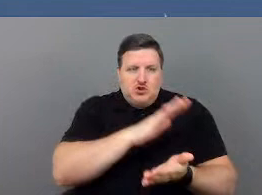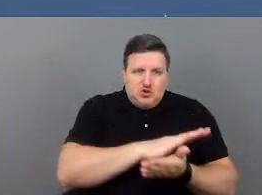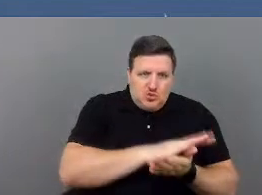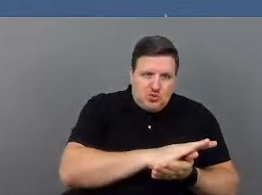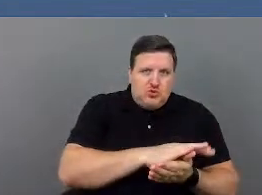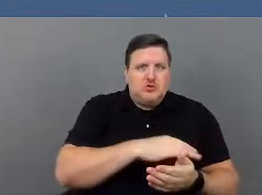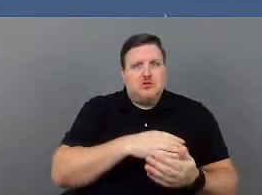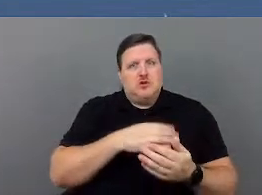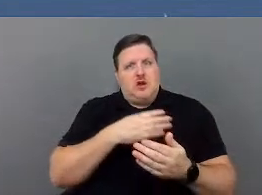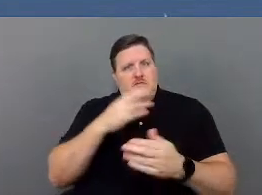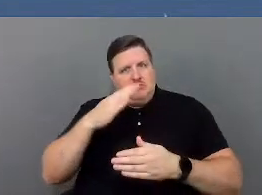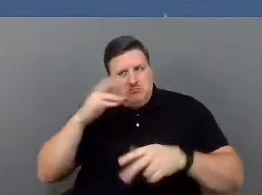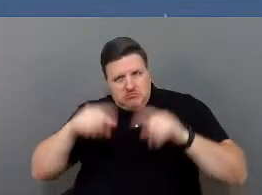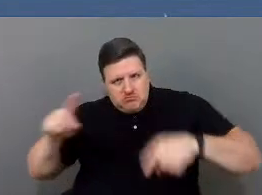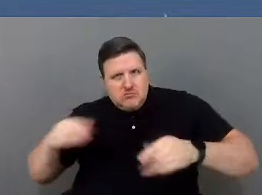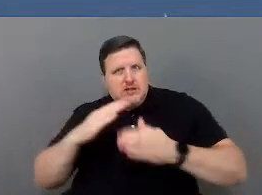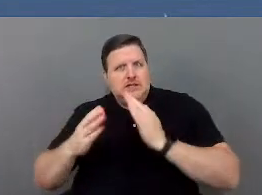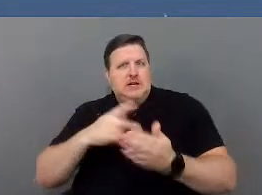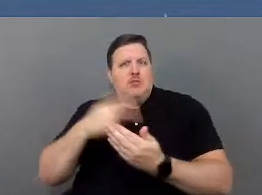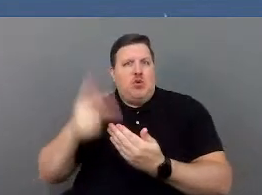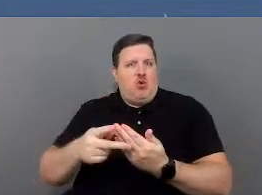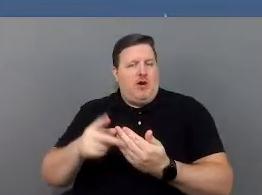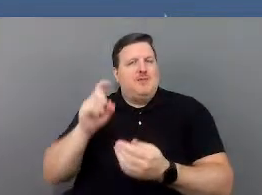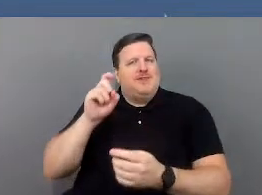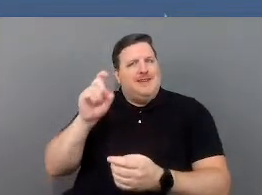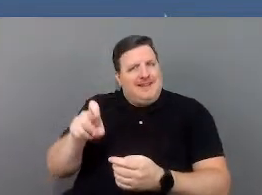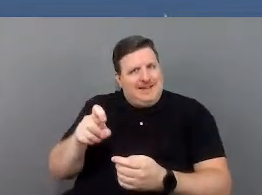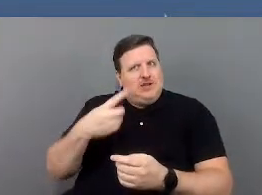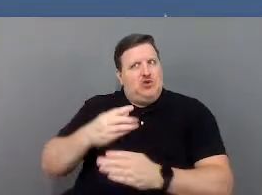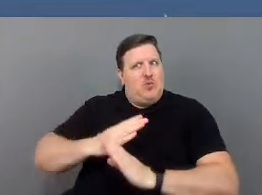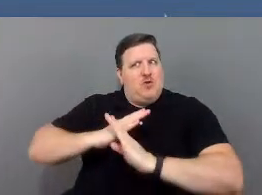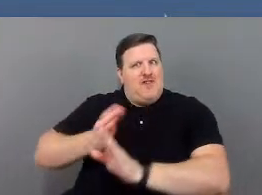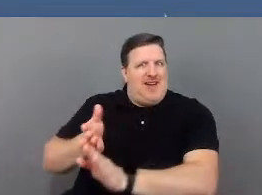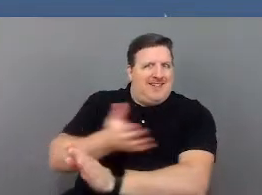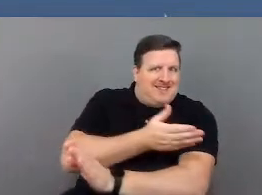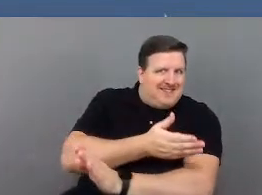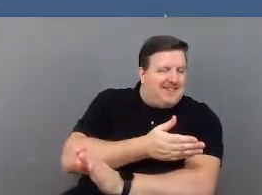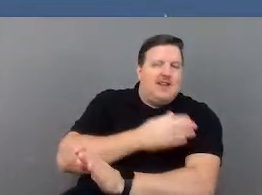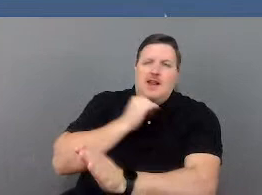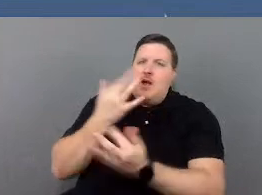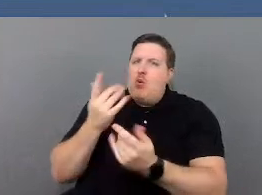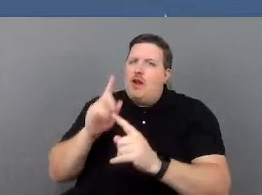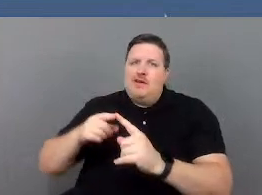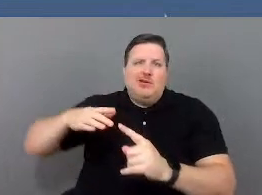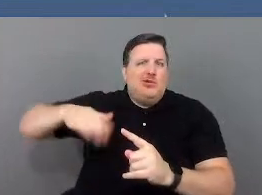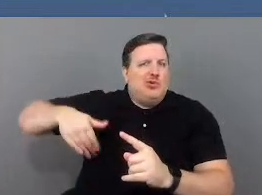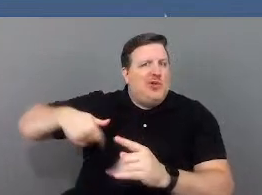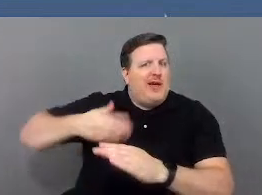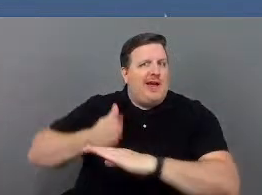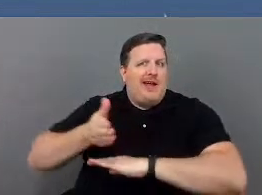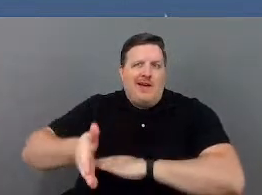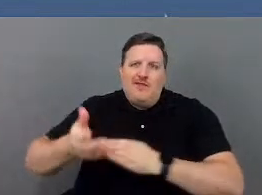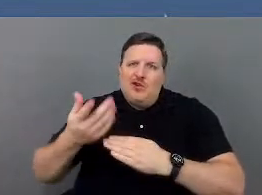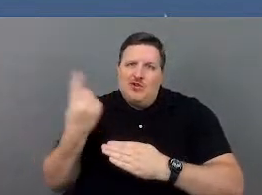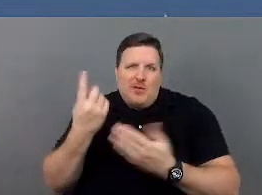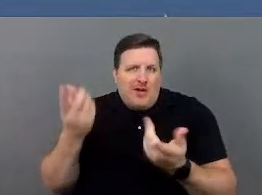MEASURE, AND SPECIFIC PROGRAMS THAT ARE IN GREAT NEED AS A PREVENTIVE NOT WAITING UNTIL AFTER THE THINGS HAPPEN BUT PEOPLE WANT HELP, THEY WILL GET HELP, IF THEY GET ACCESS TO IT